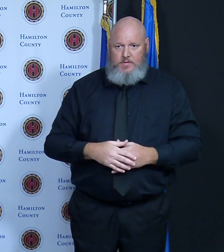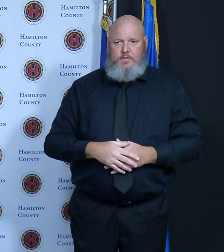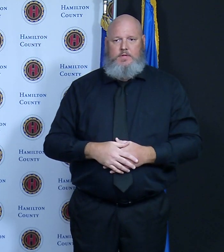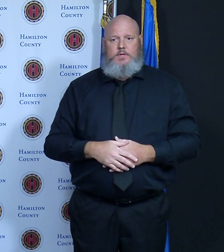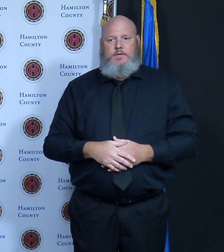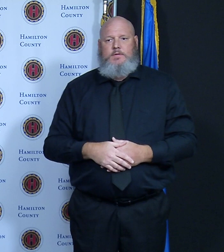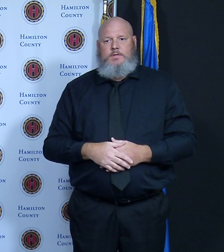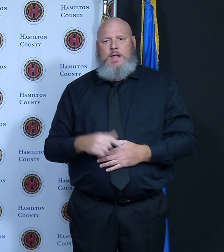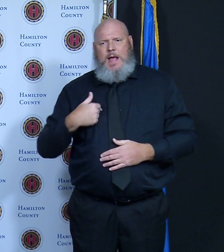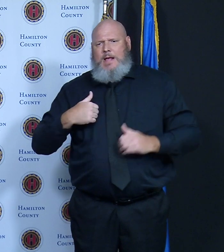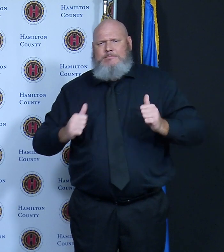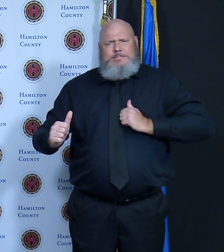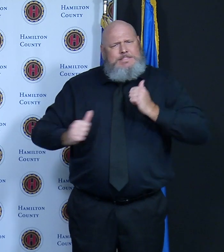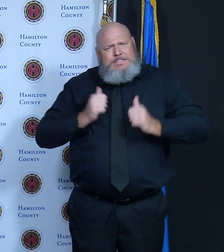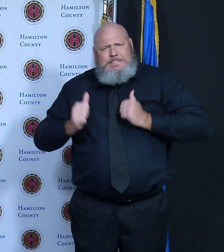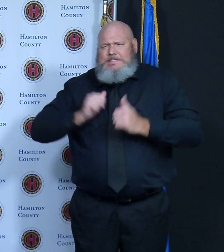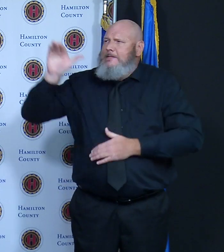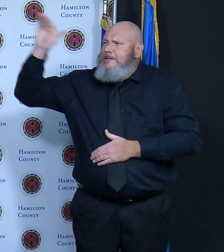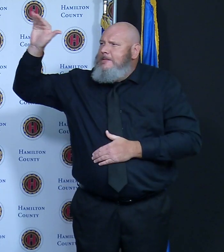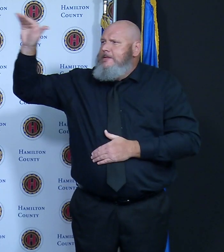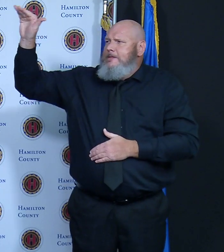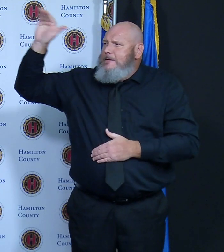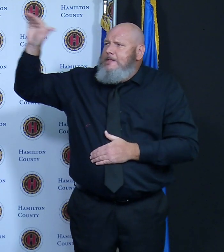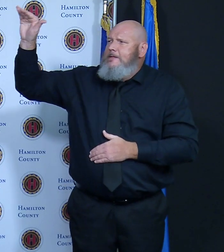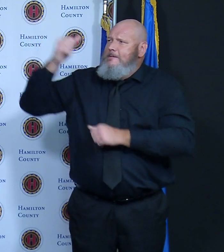moving and making sure that we have enough personal protective equipment to